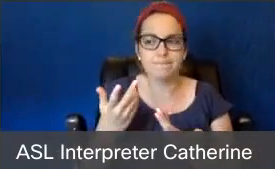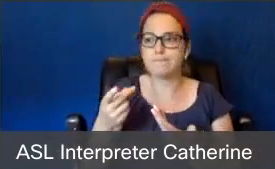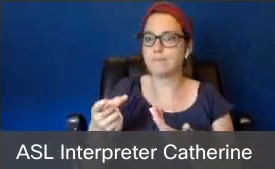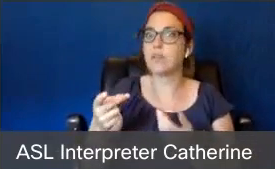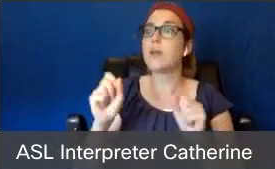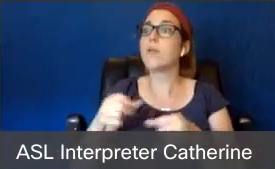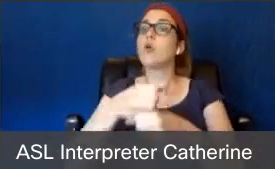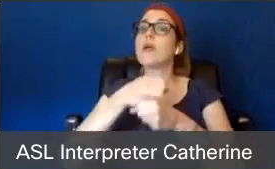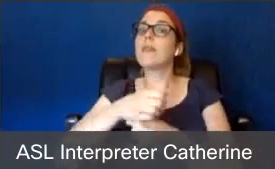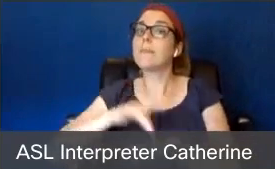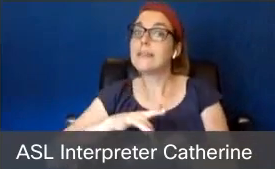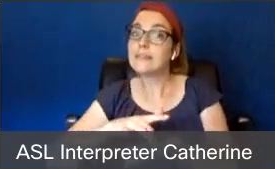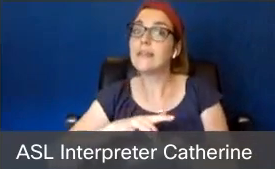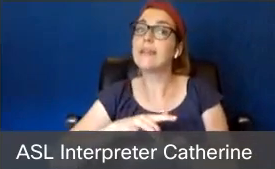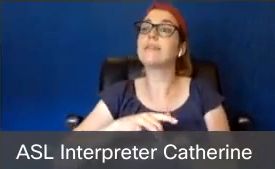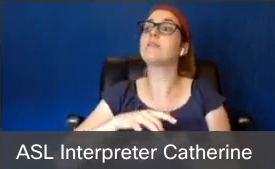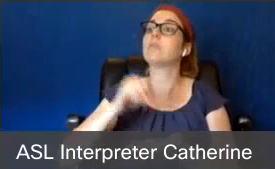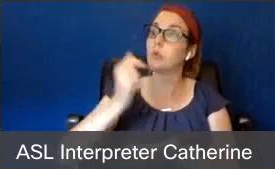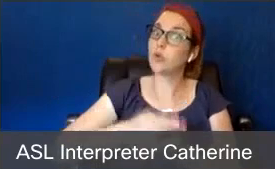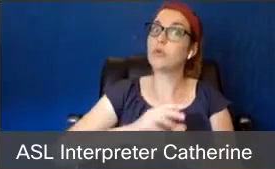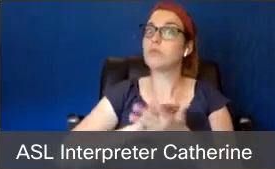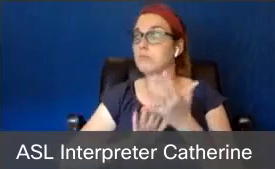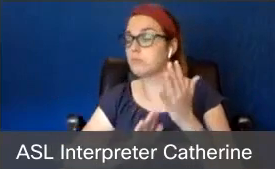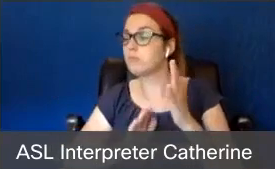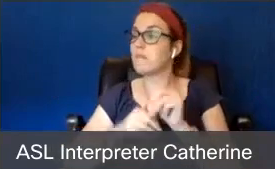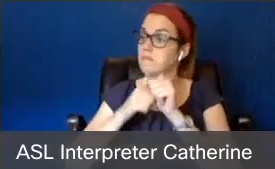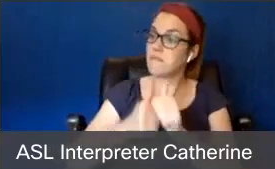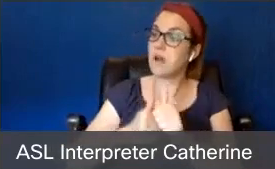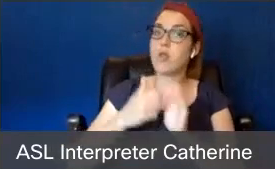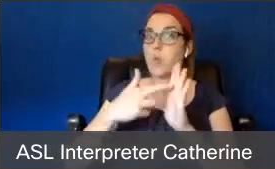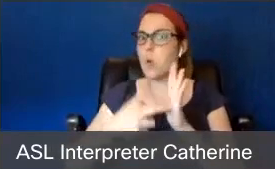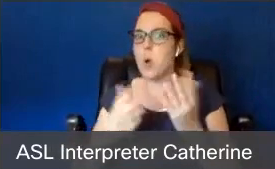the medication, in order to do that so in the context of the drug court program.